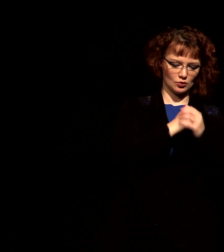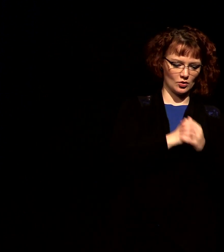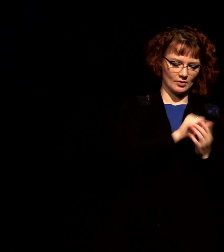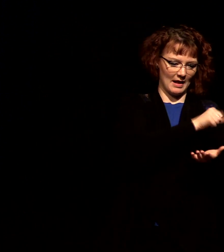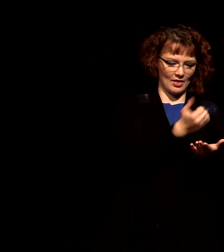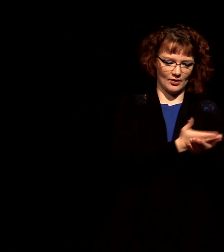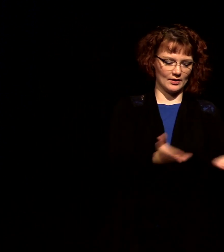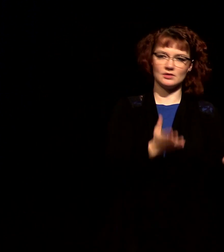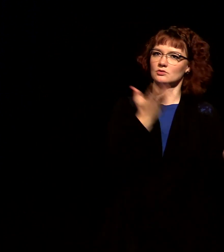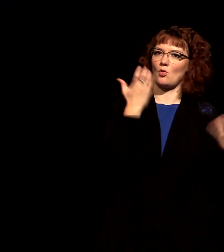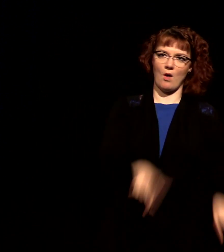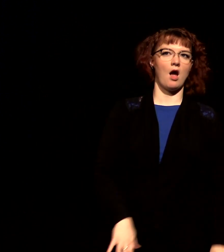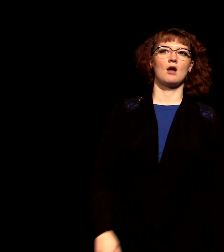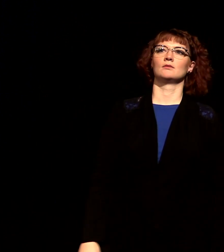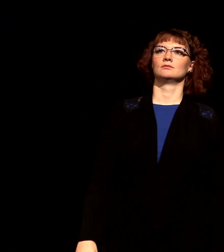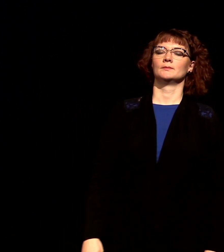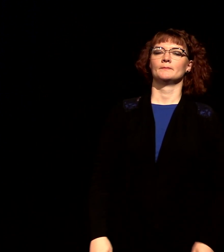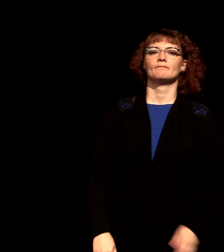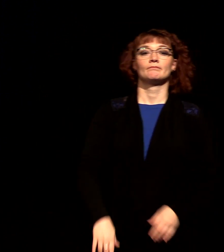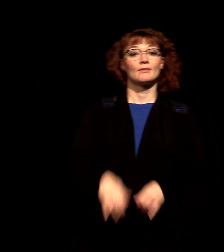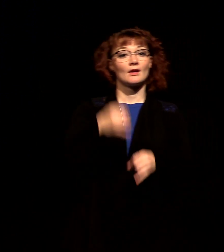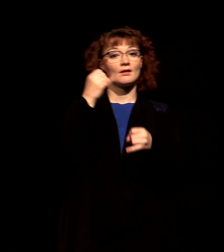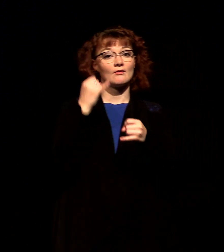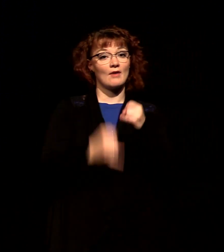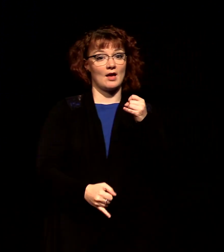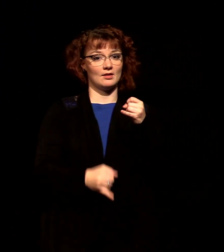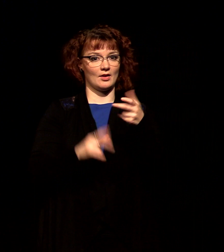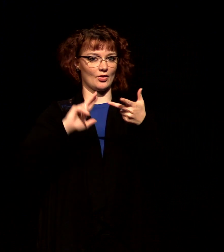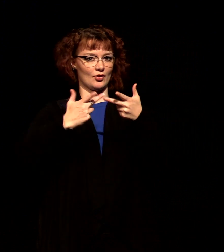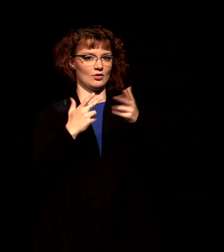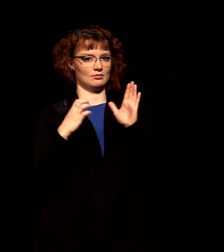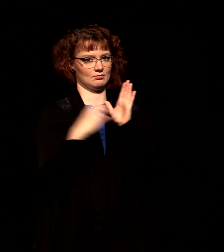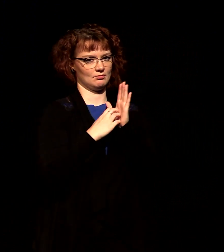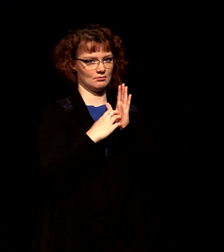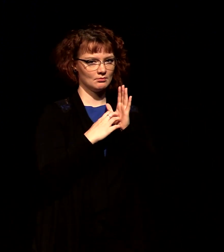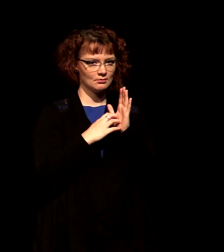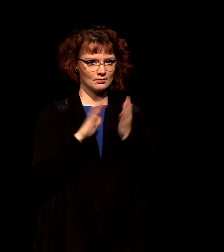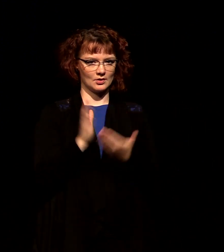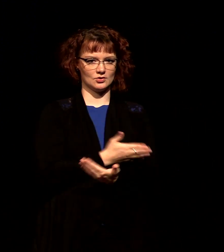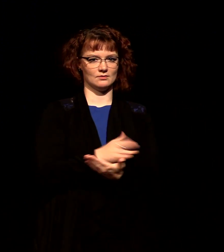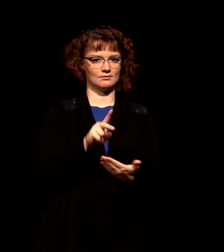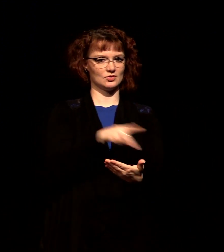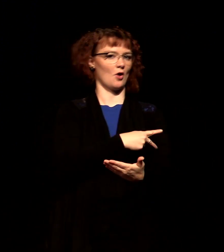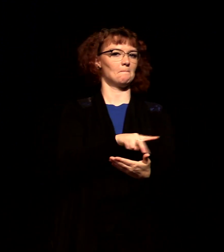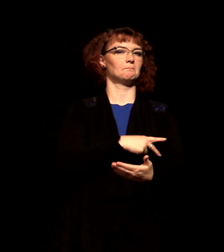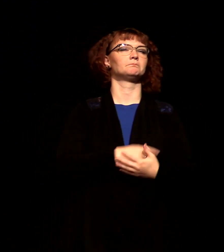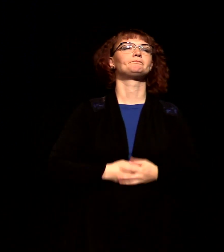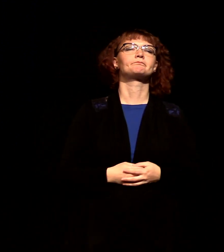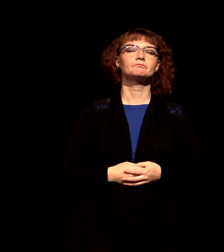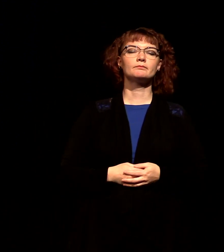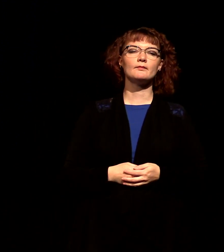another. And finally, there's a third movement in this song. Most scholars agree that it was written that it was a